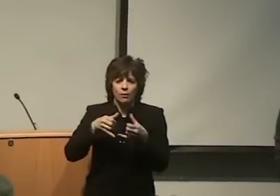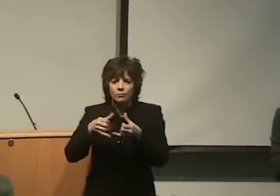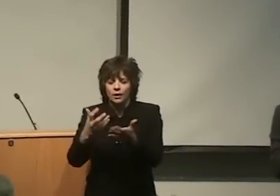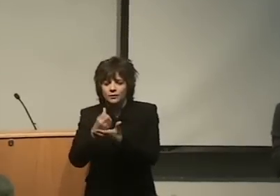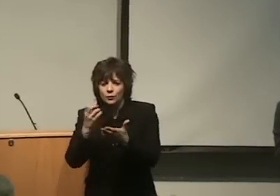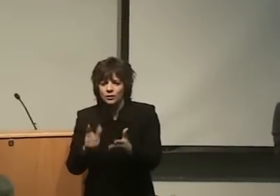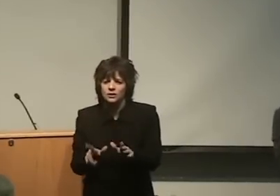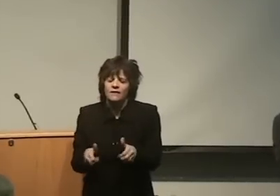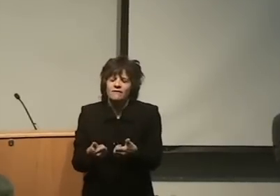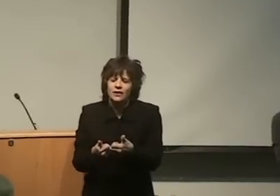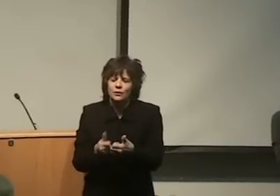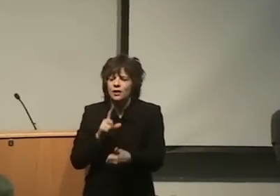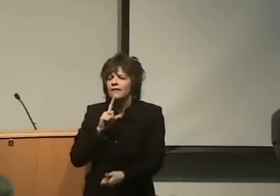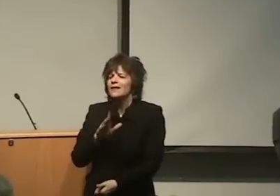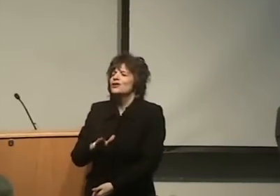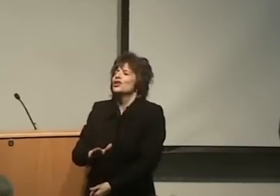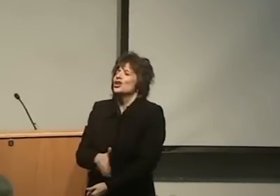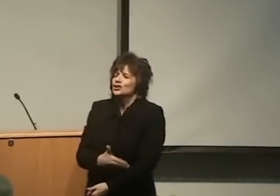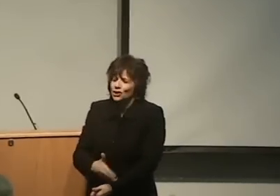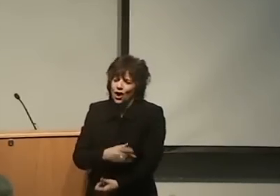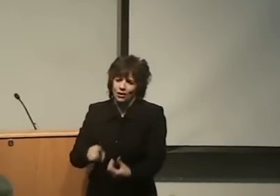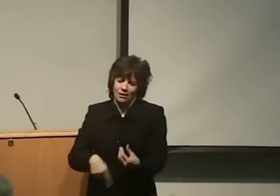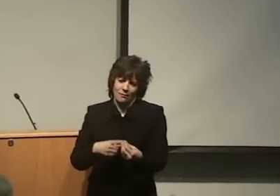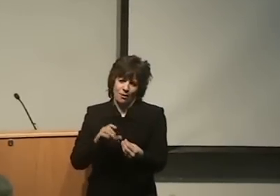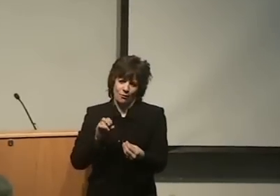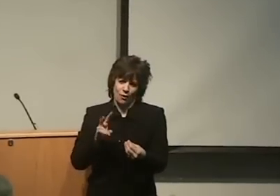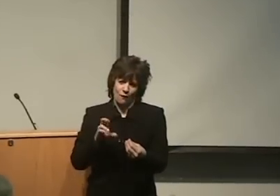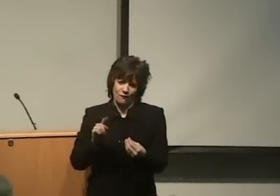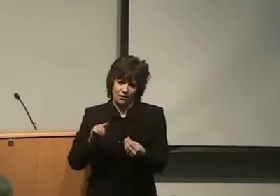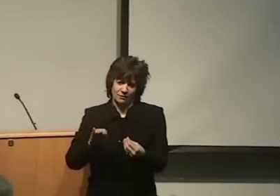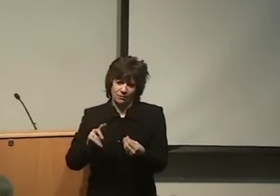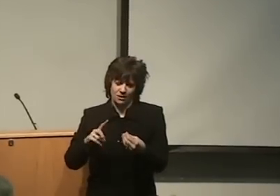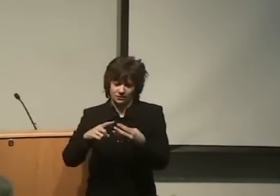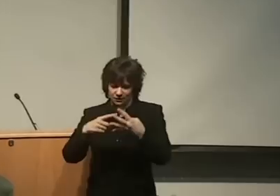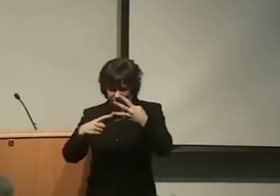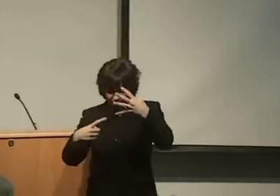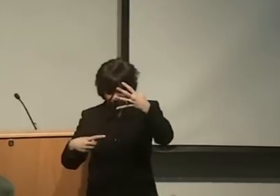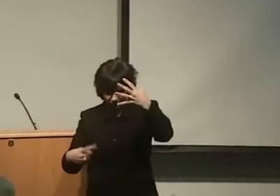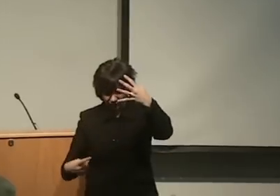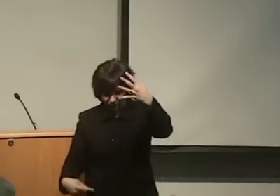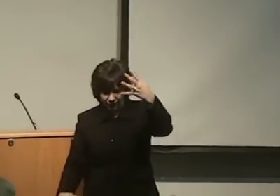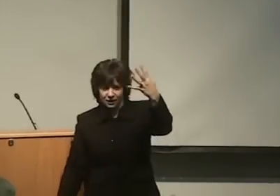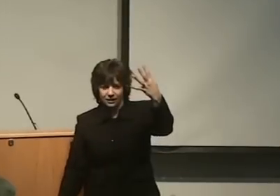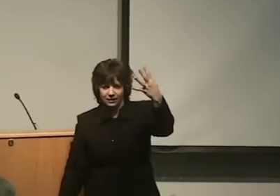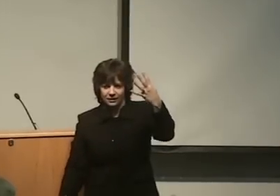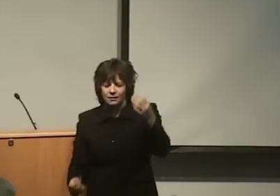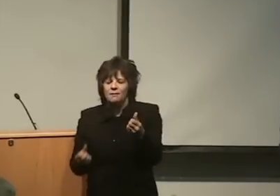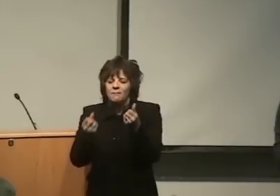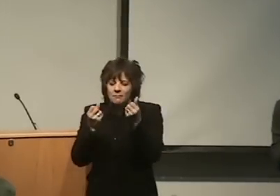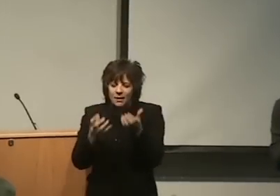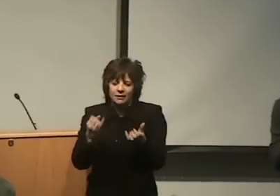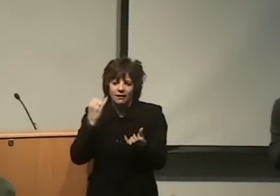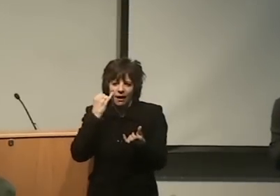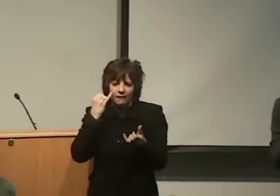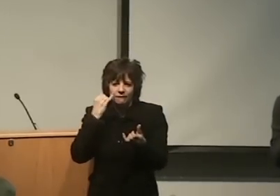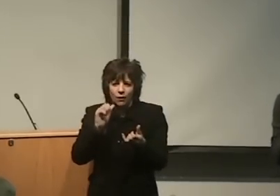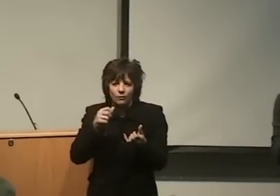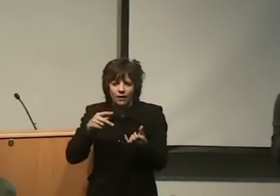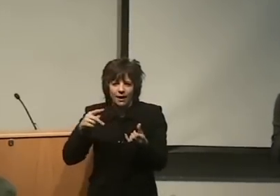There's a song about covalent bonds. There are lots of animations. There are a dozen iPhone apps to teach you this concept.